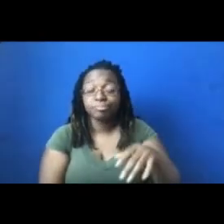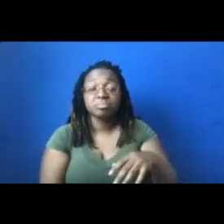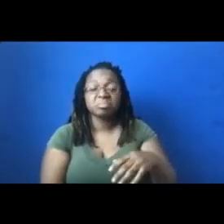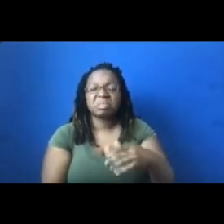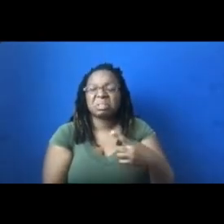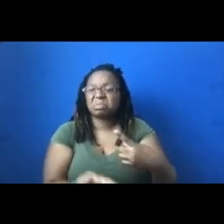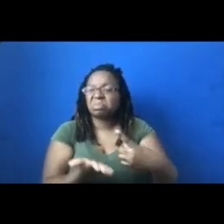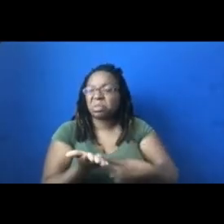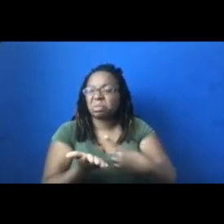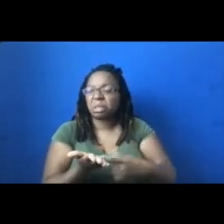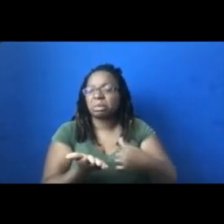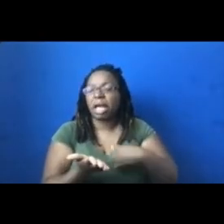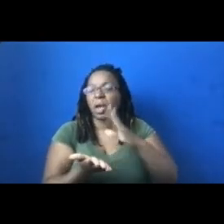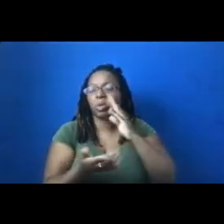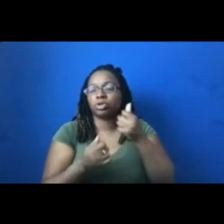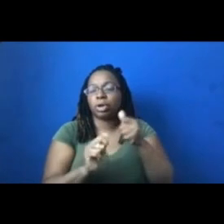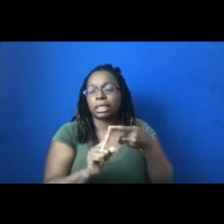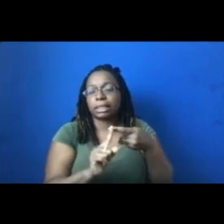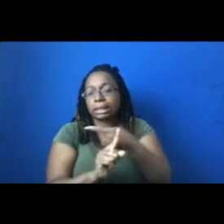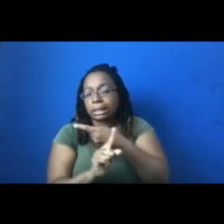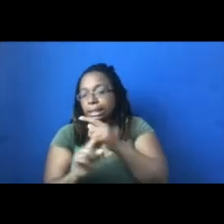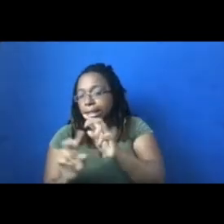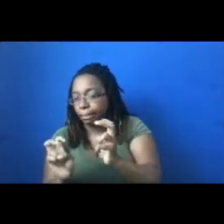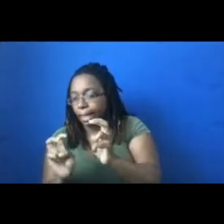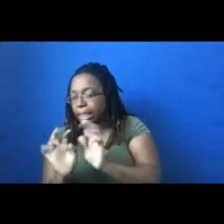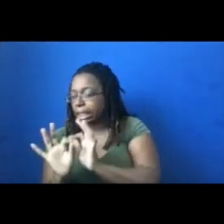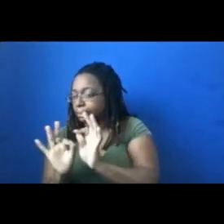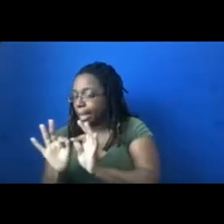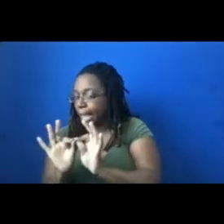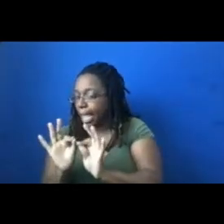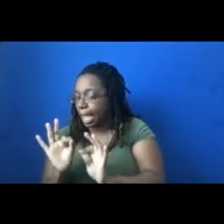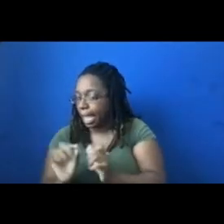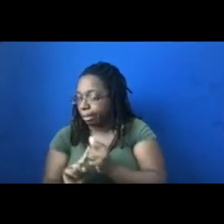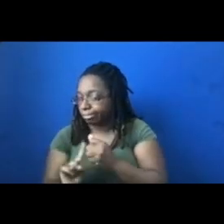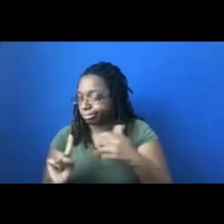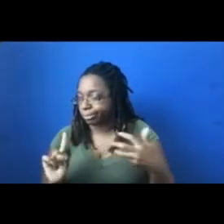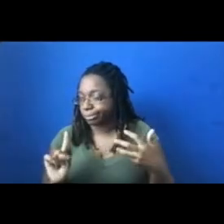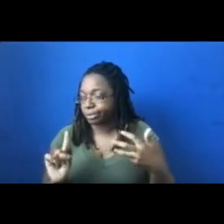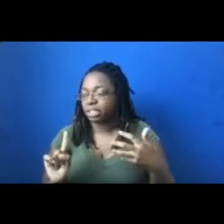to emphasize we're not prescribing exactly what you